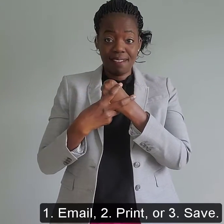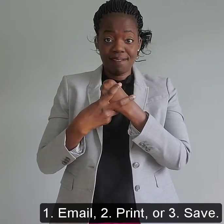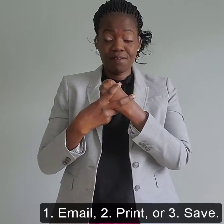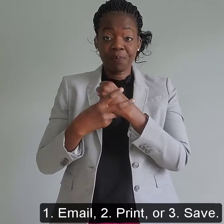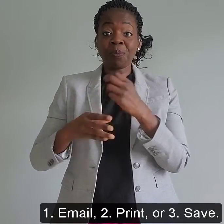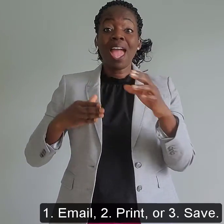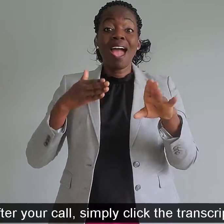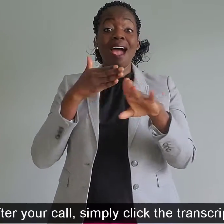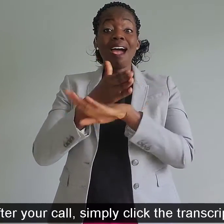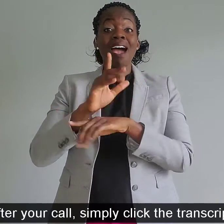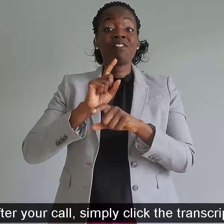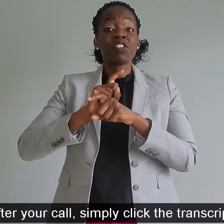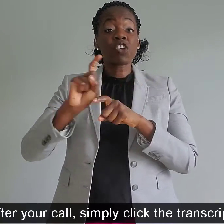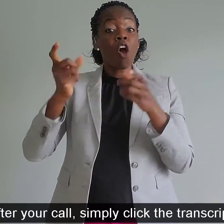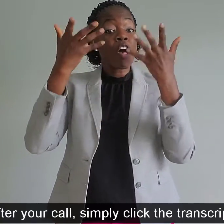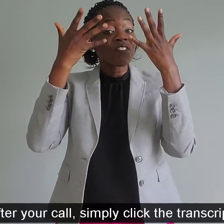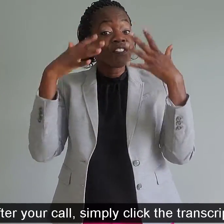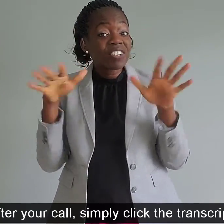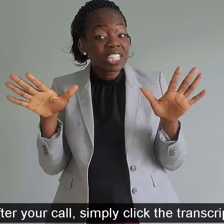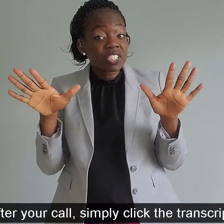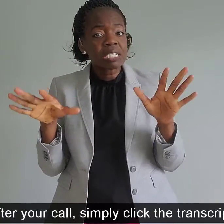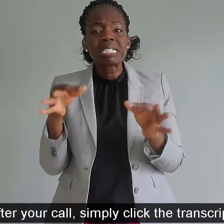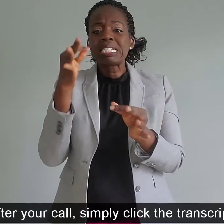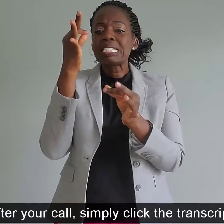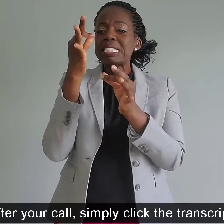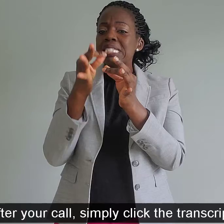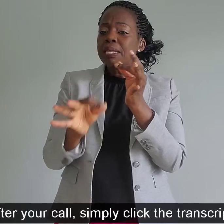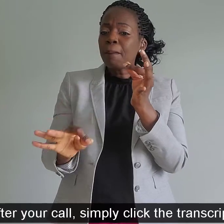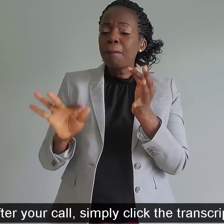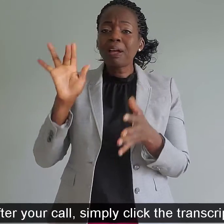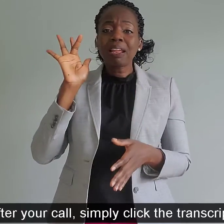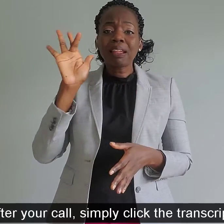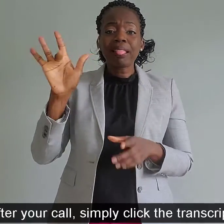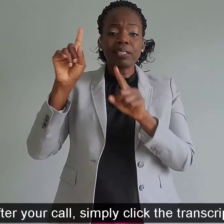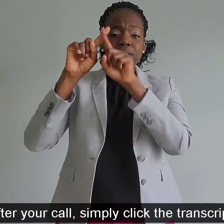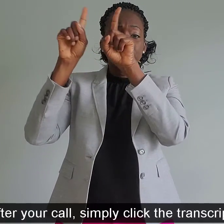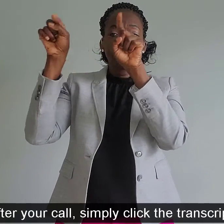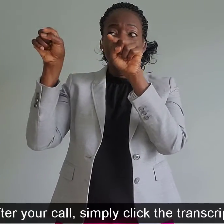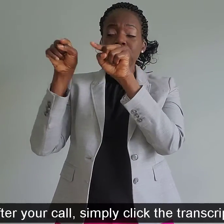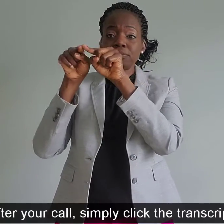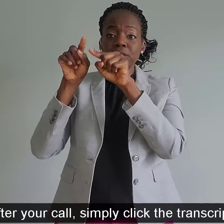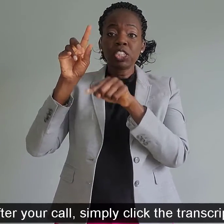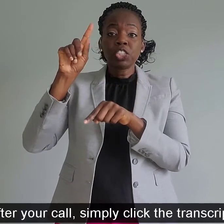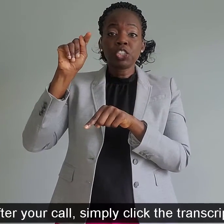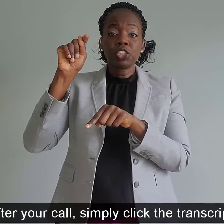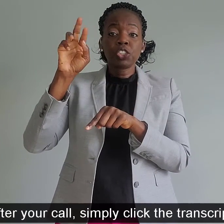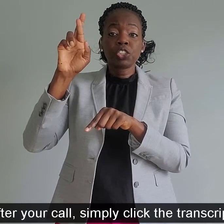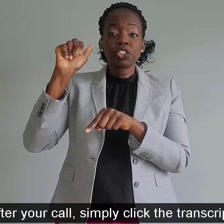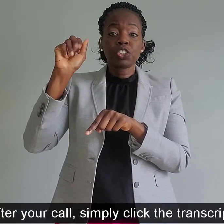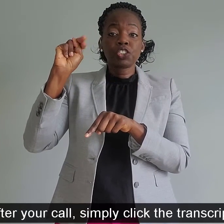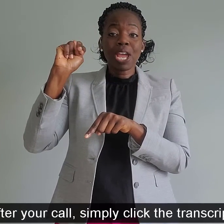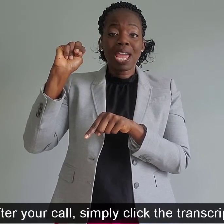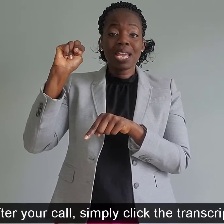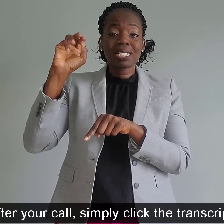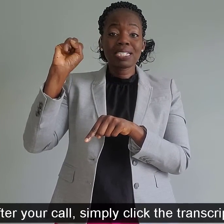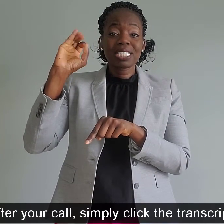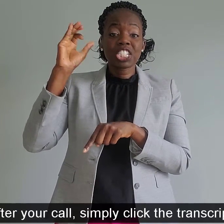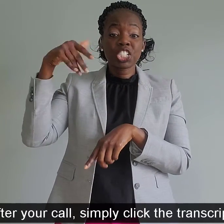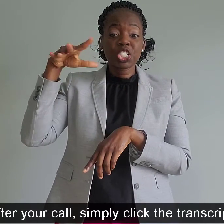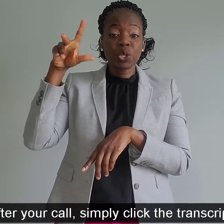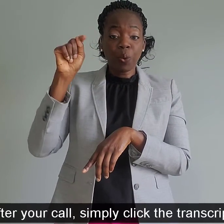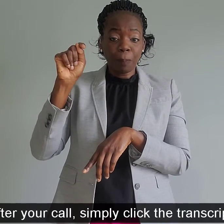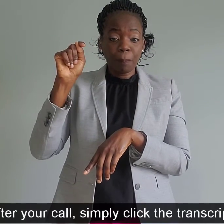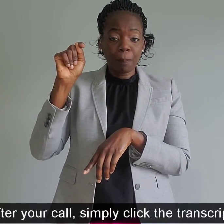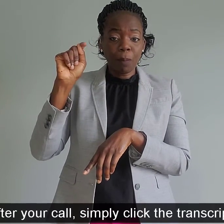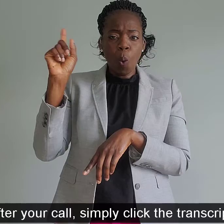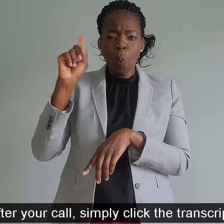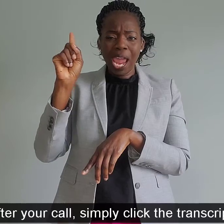After your call, simply click the transcript button